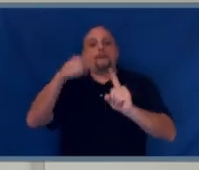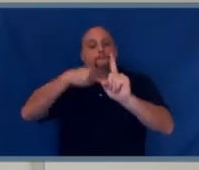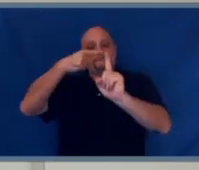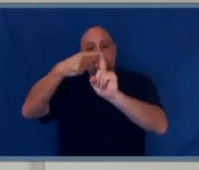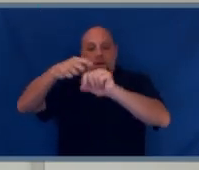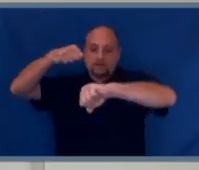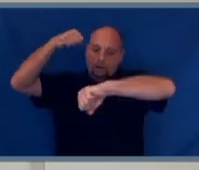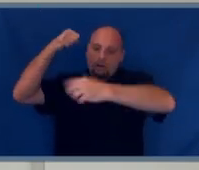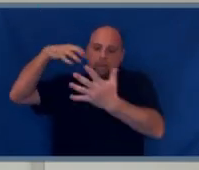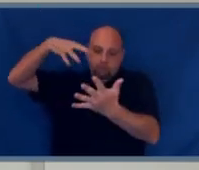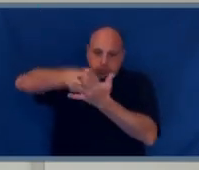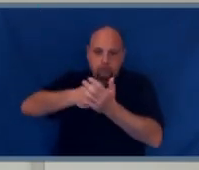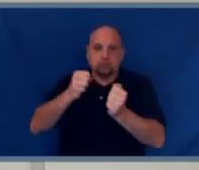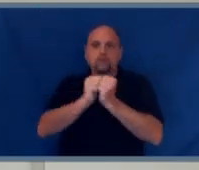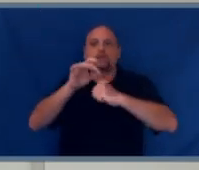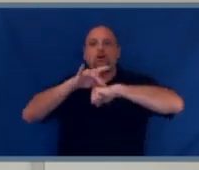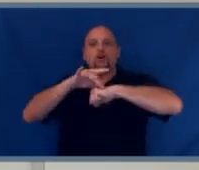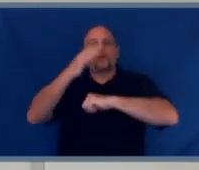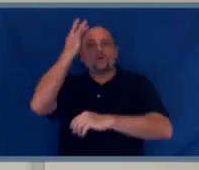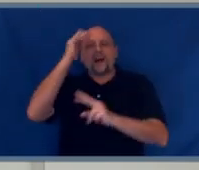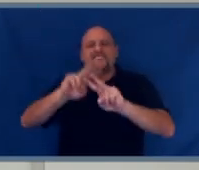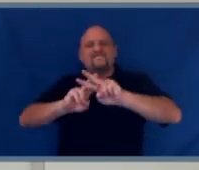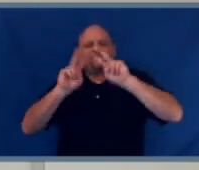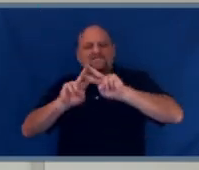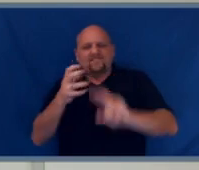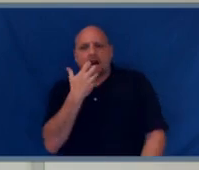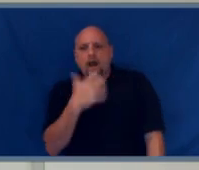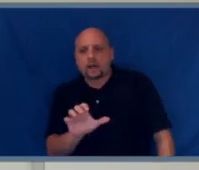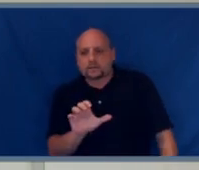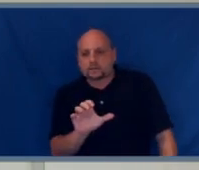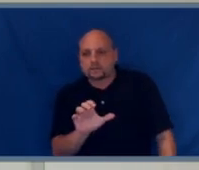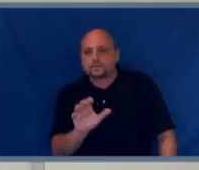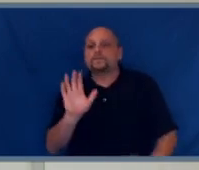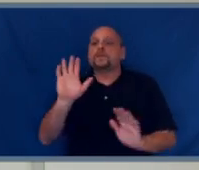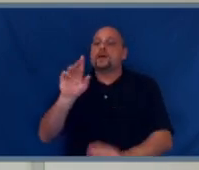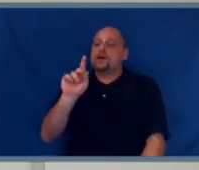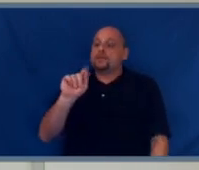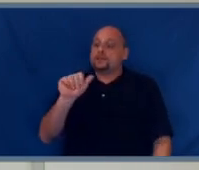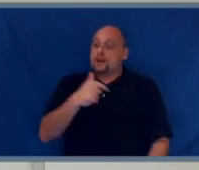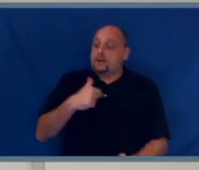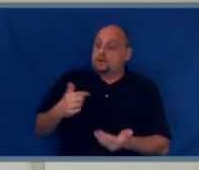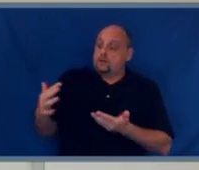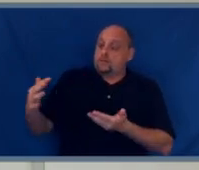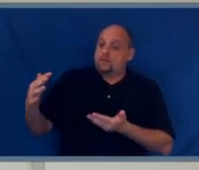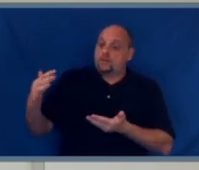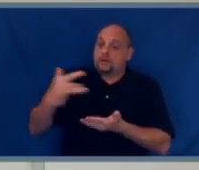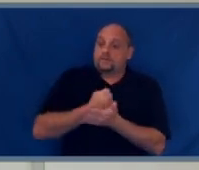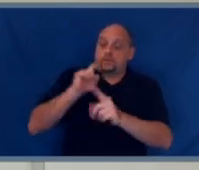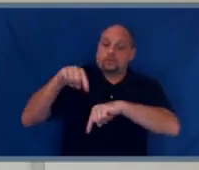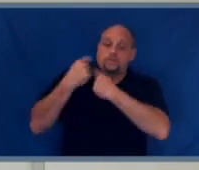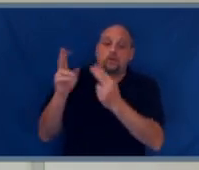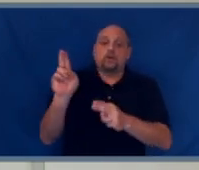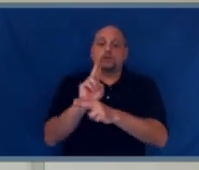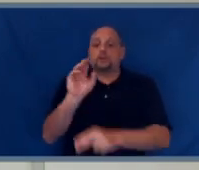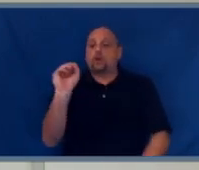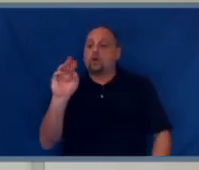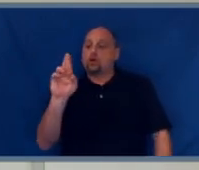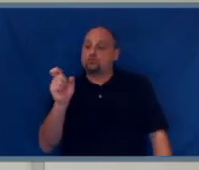WELL AS THE IMPACT AN THE EARTH'S SURFACE. THE MATERIAL WE HAVE OBTAINED